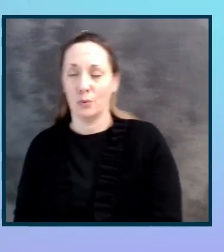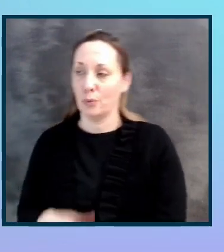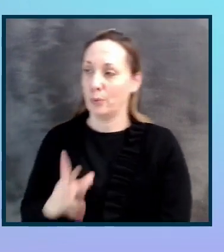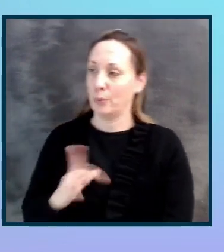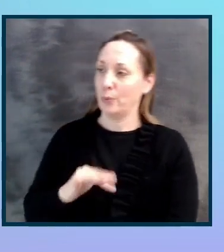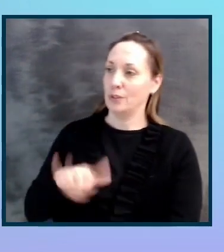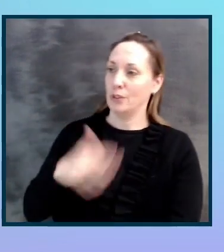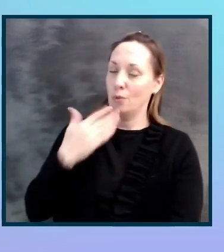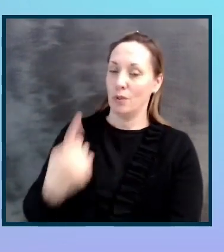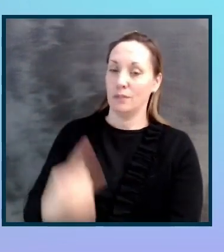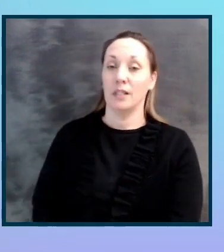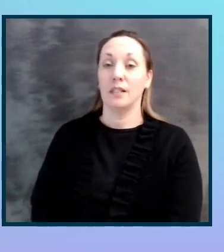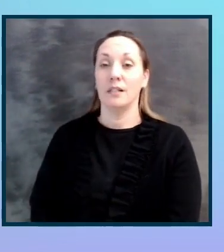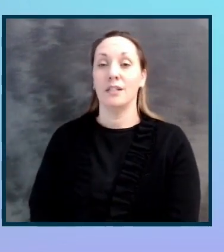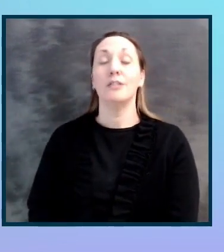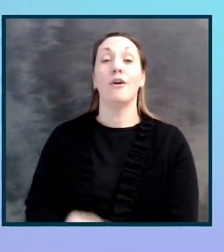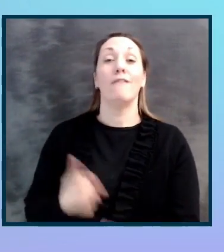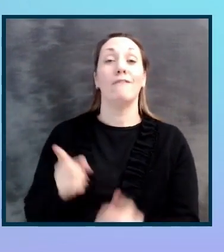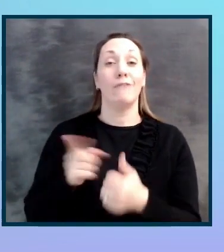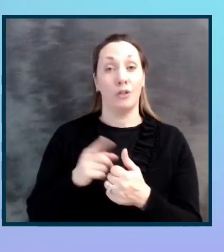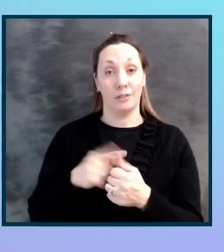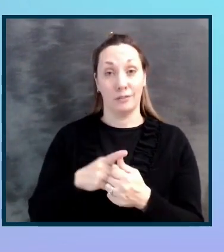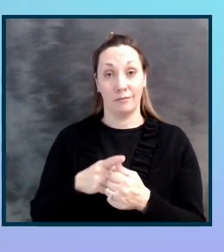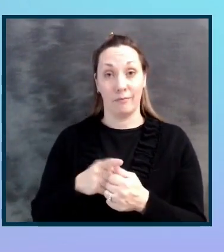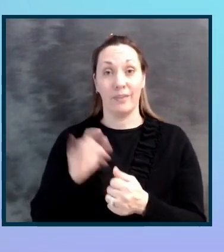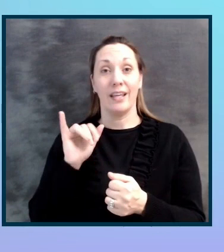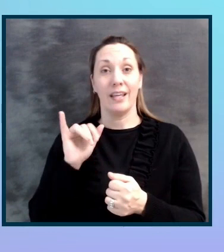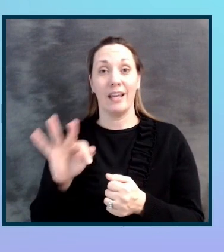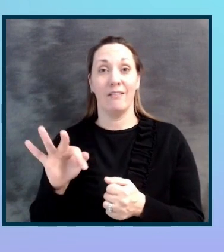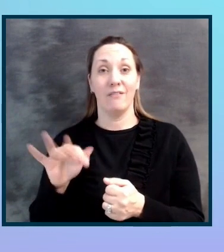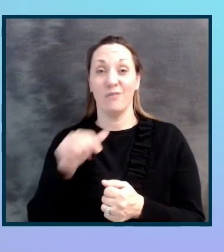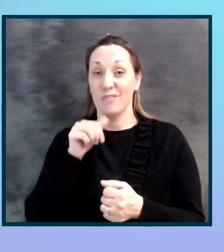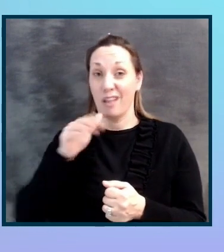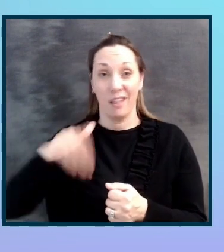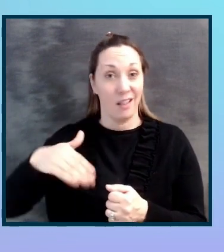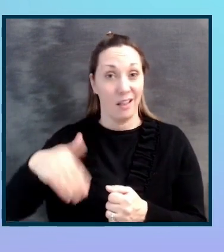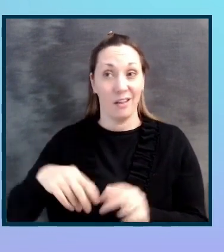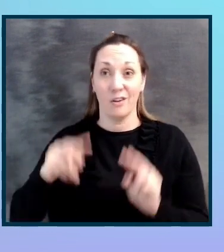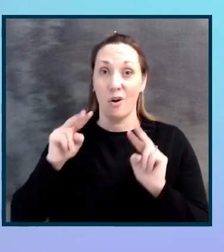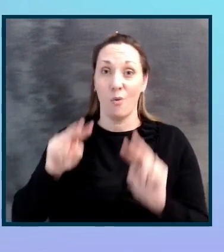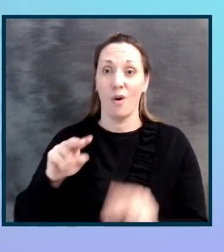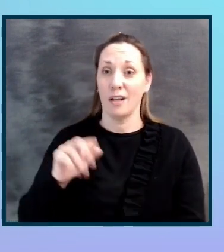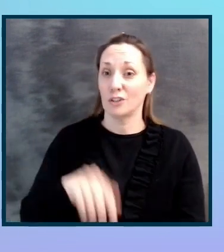So first and for most, if you haven't go watch Anna Cook's talk for accessible design.